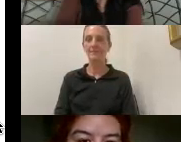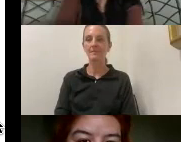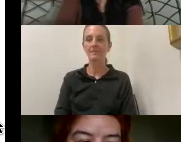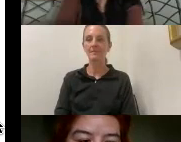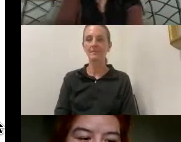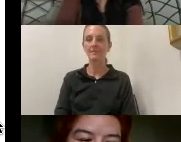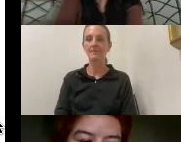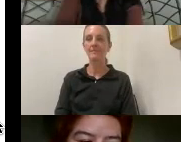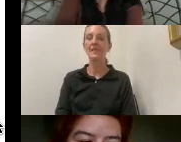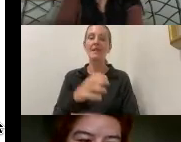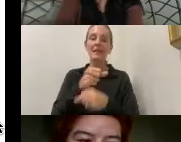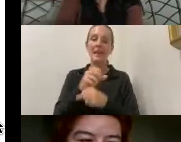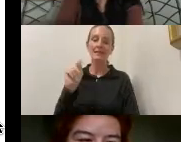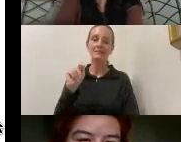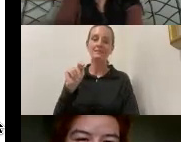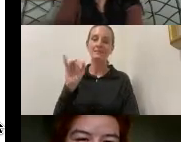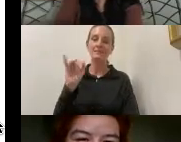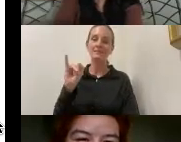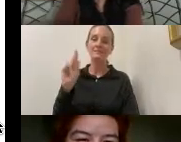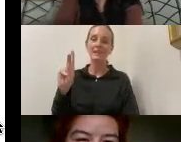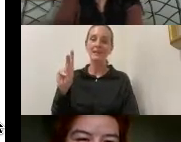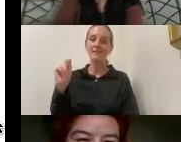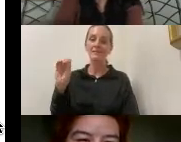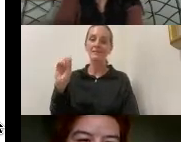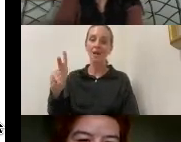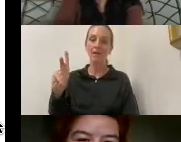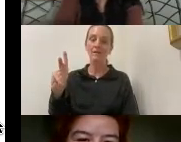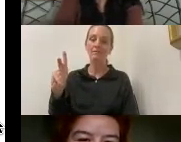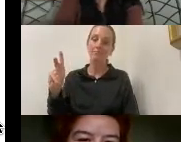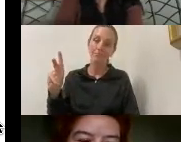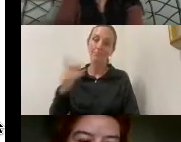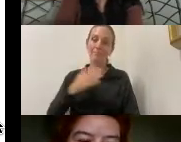I think it's a big one, that admittedly we need to work on as well.